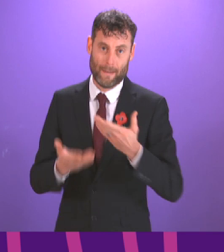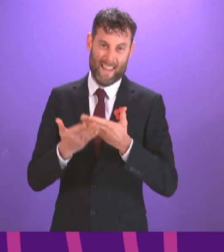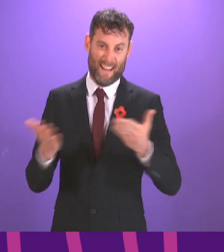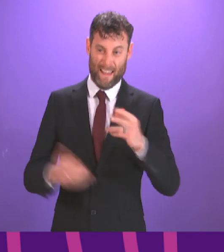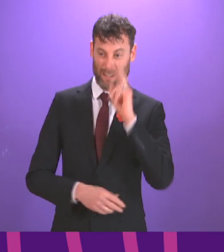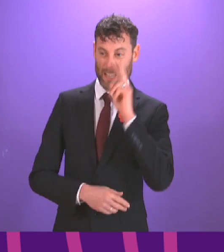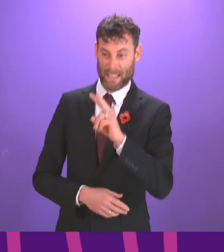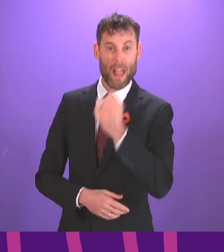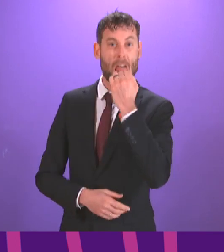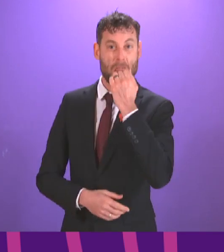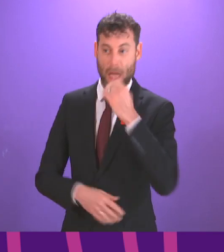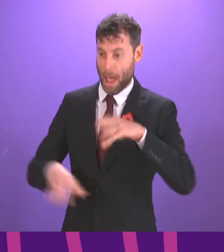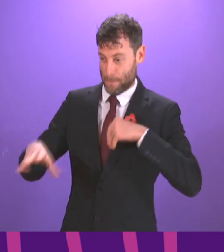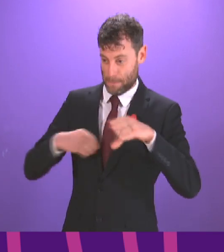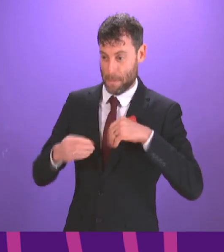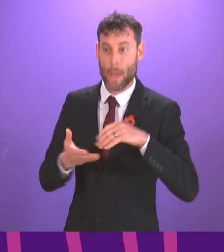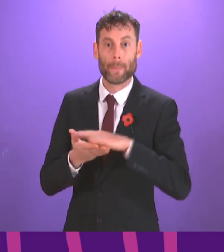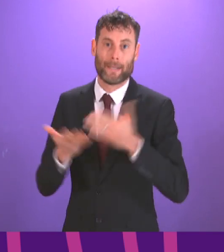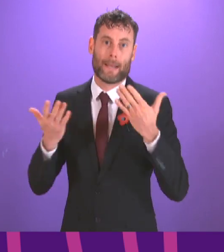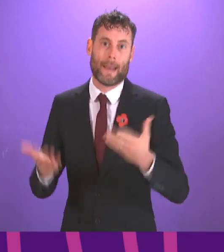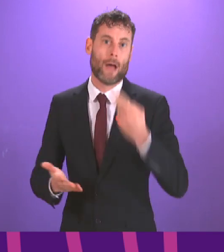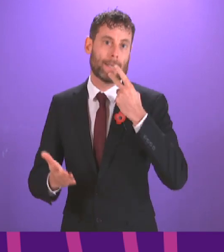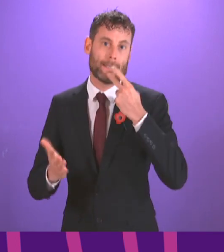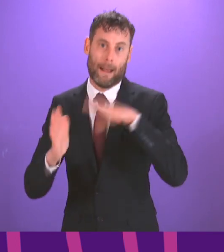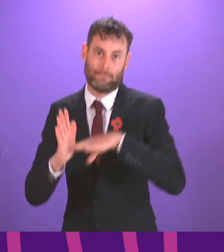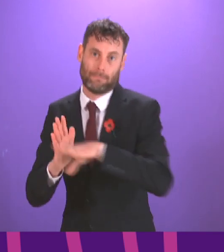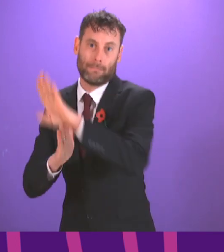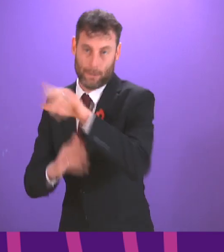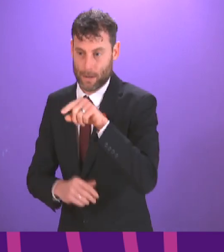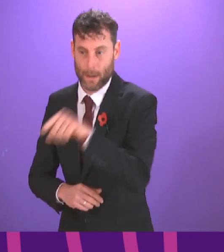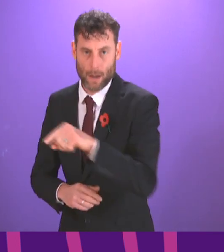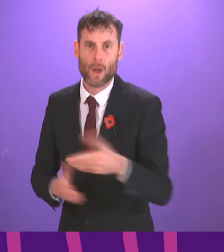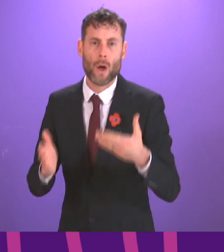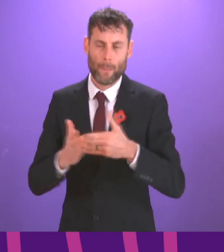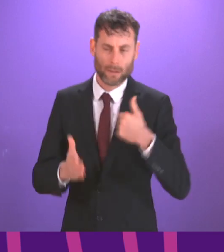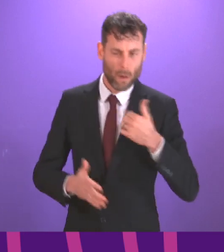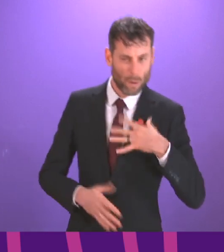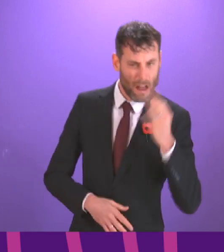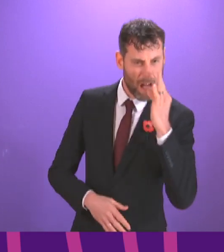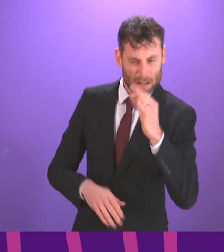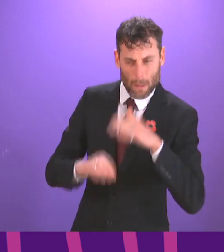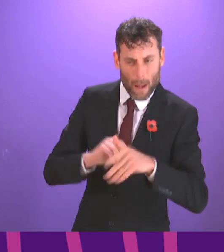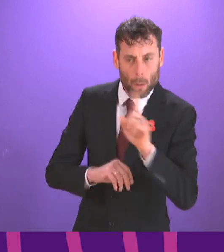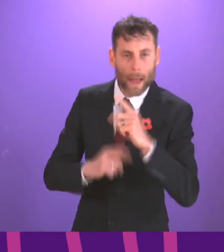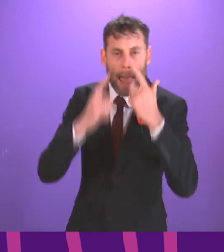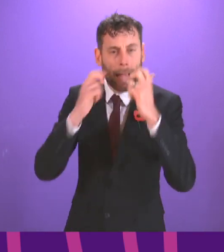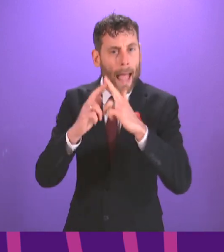about the first wave and the devastating Public Health Scotland report into care home Covid deaths. Yesterday, the First Minister said,